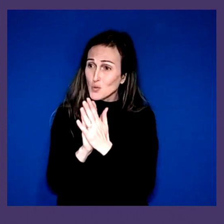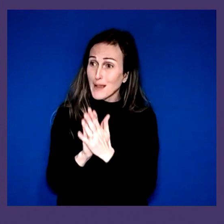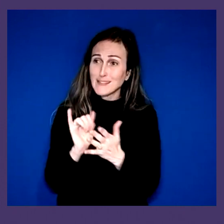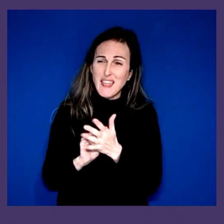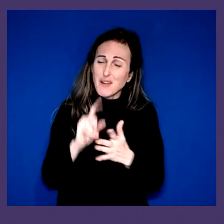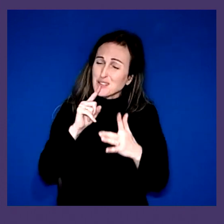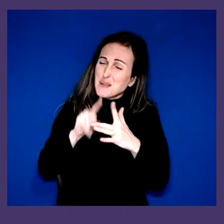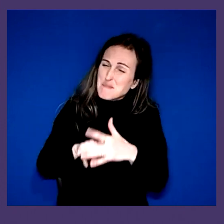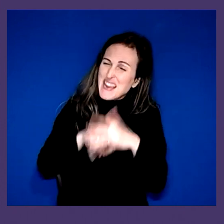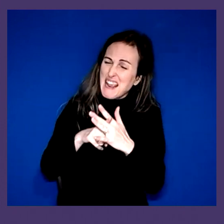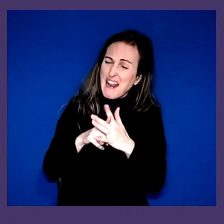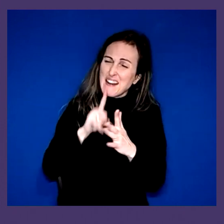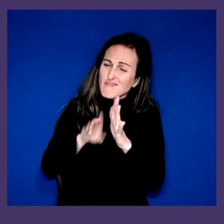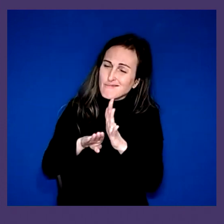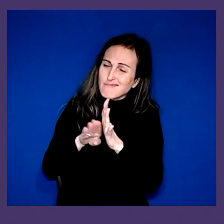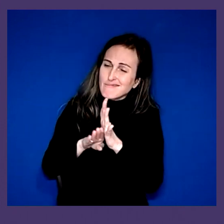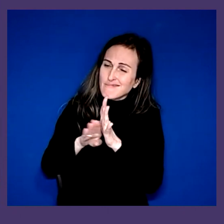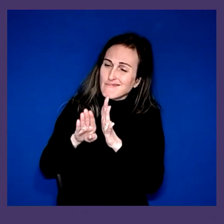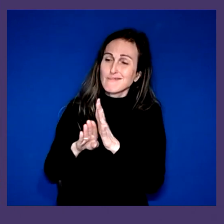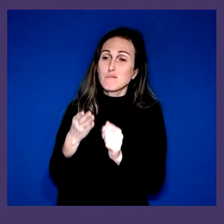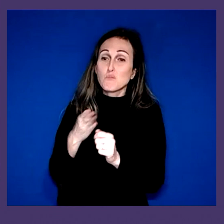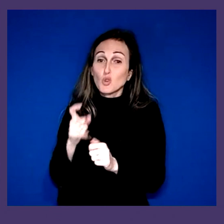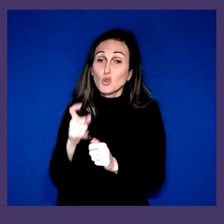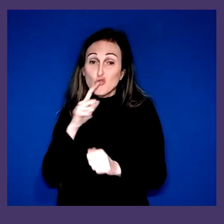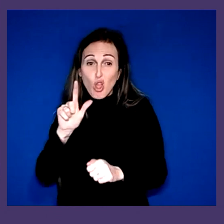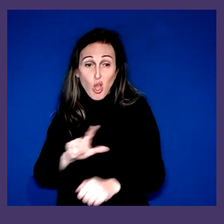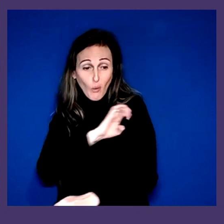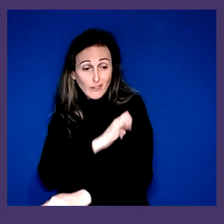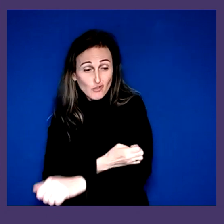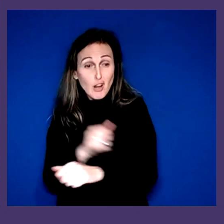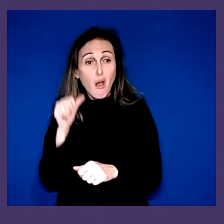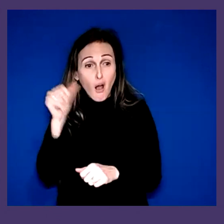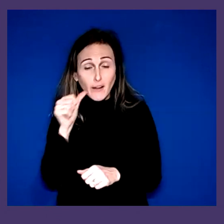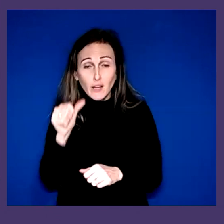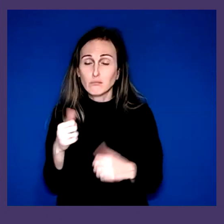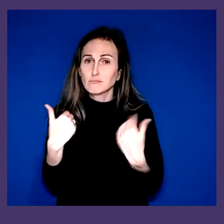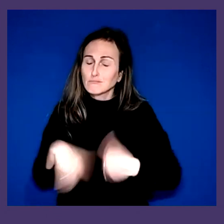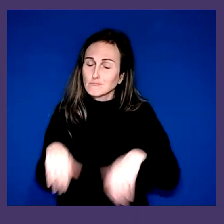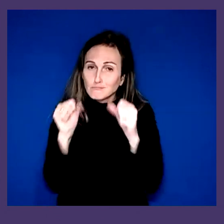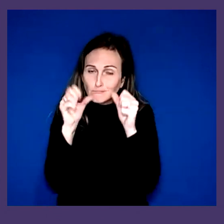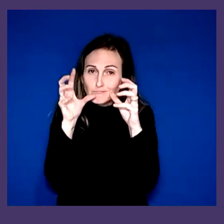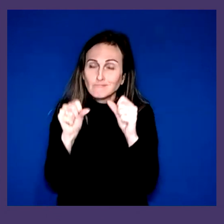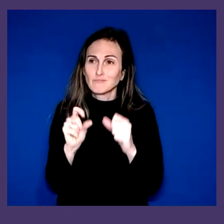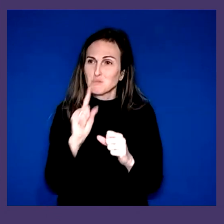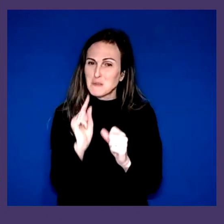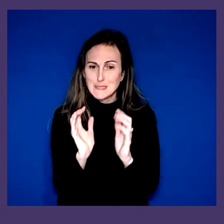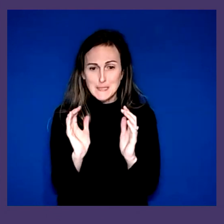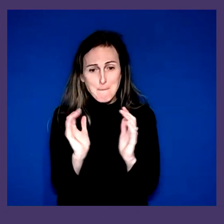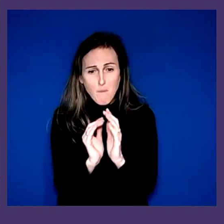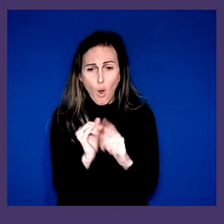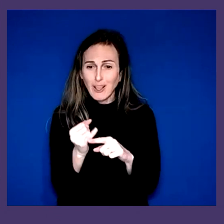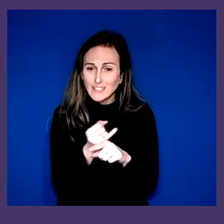What is amazing is that a real small industry, the hearing aid industry, is actually driving